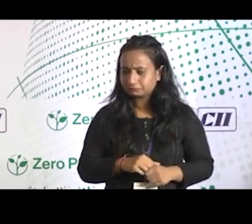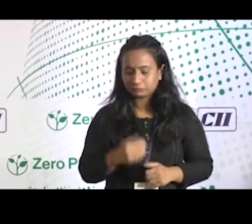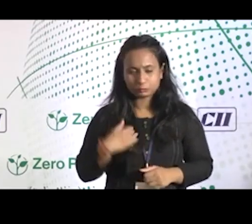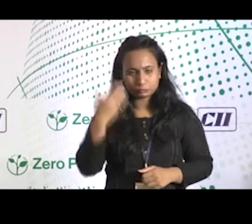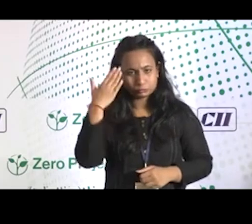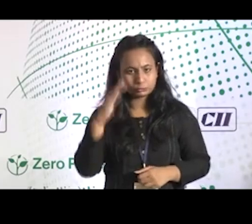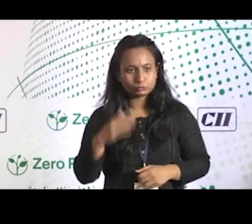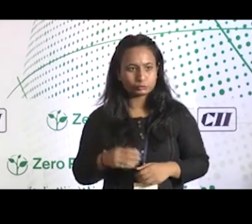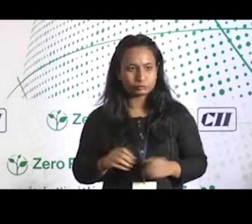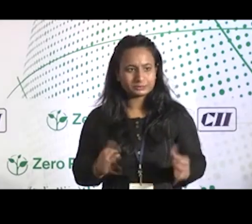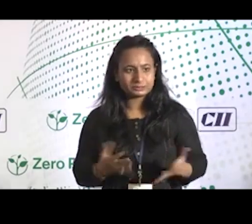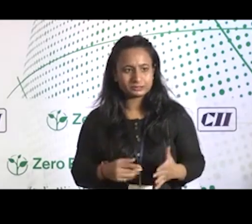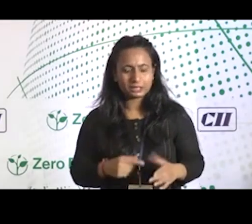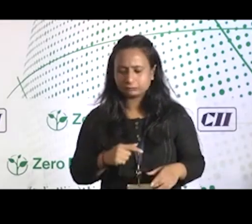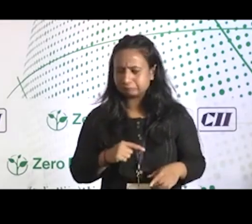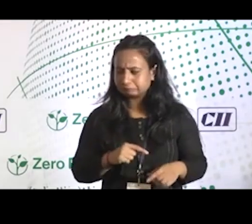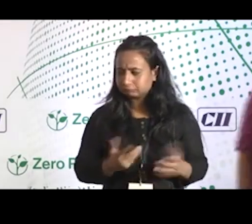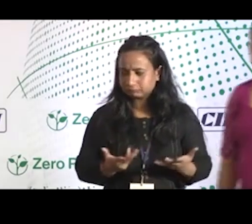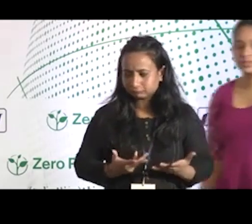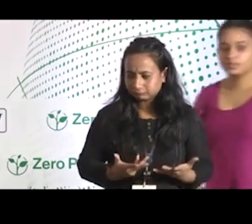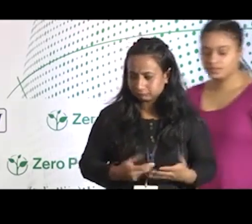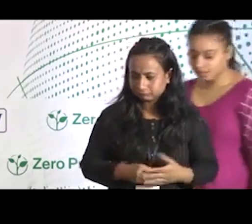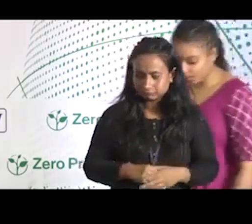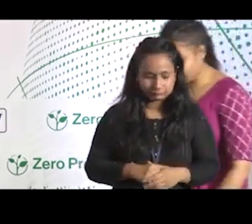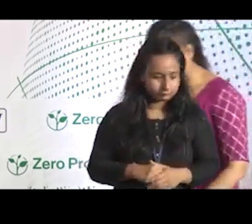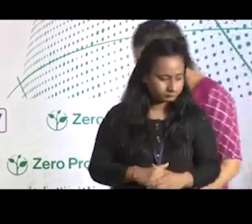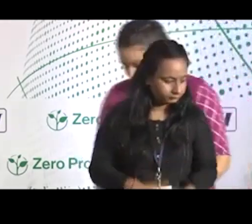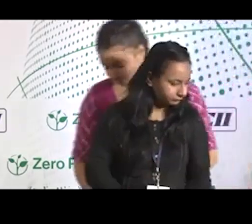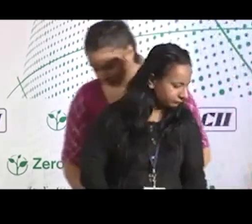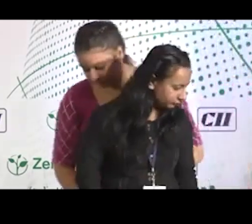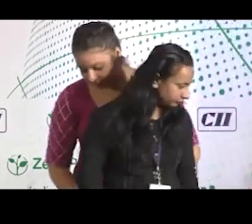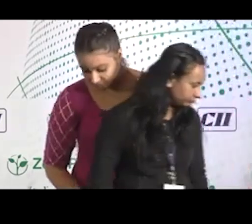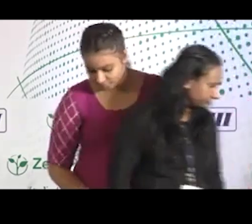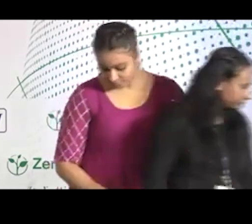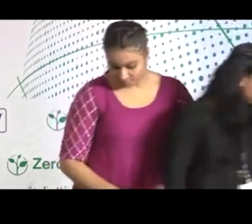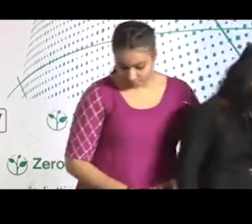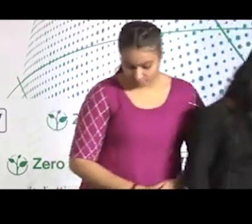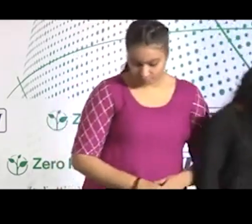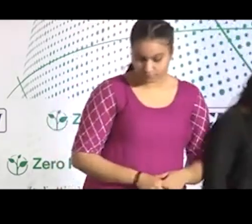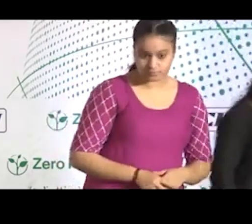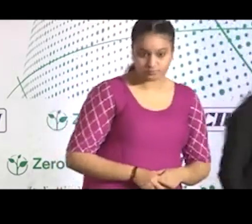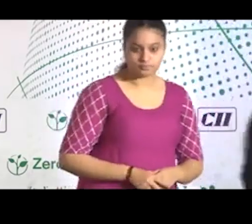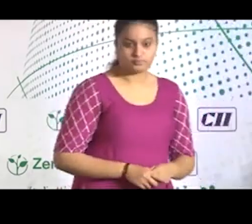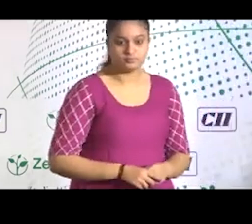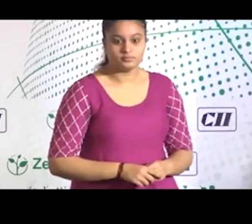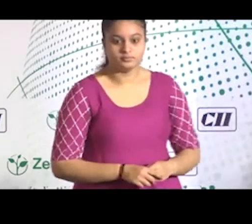you know, to become more inclusive? Thanks.